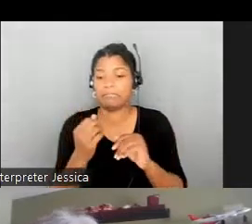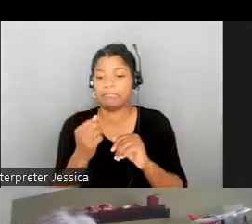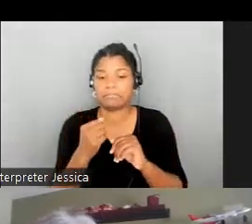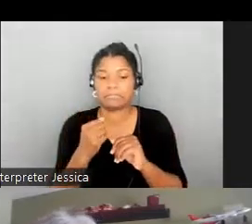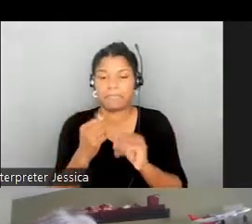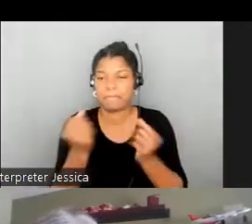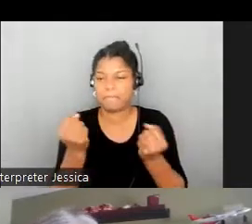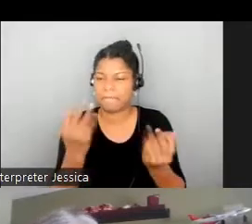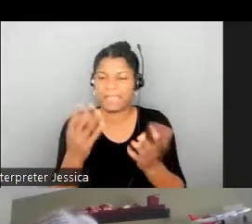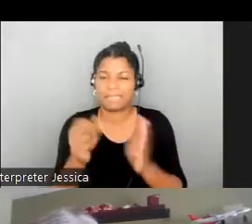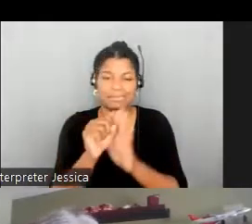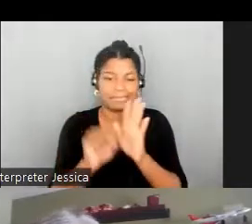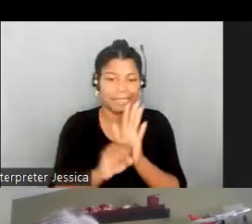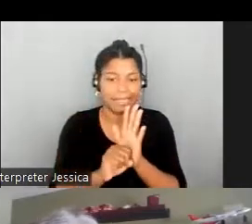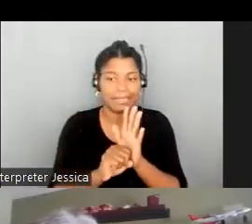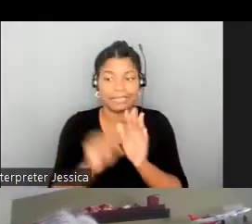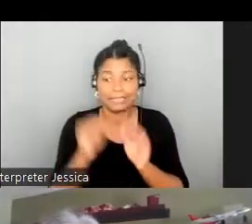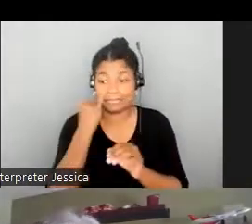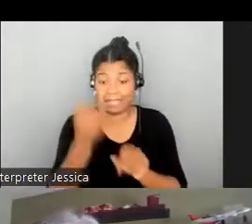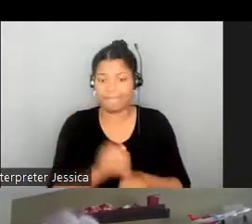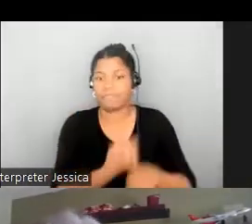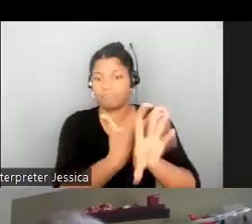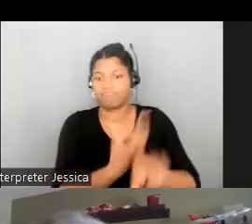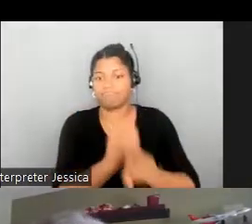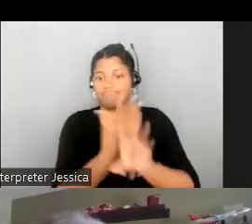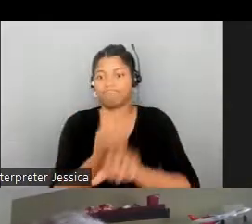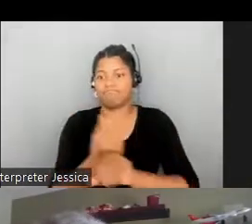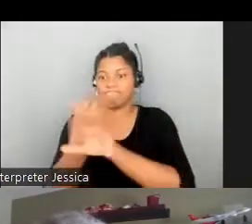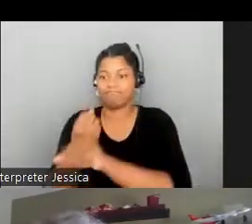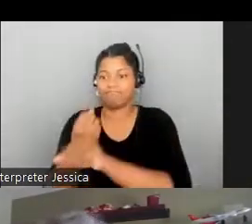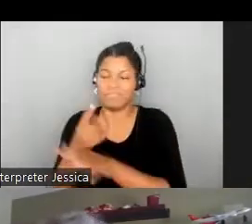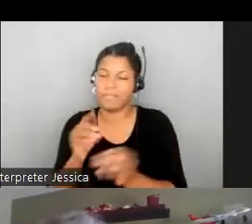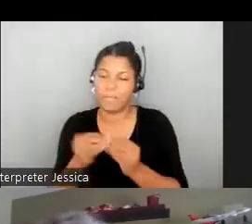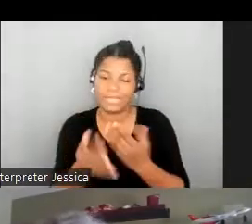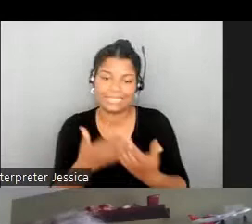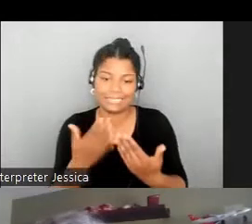more people if some people prefer virtual, just for the amount of time it takes to drive